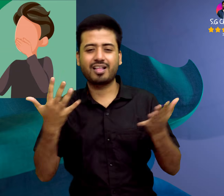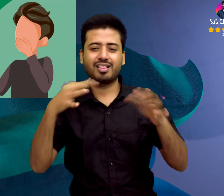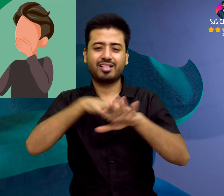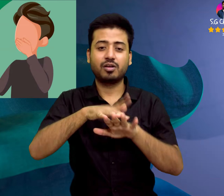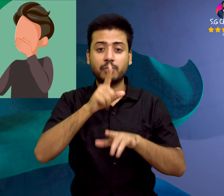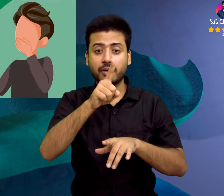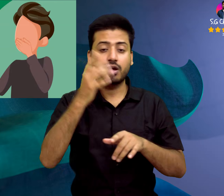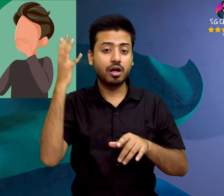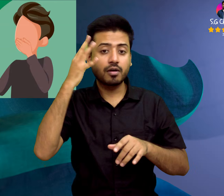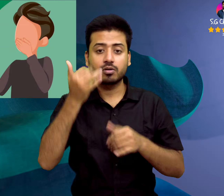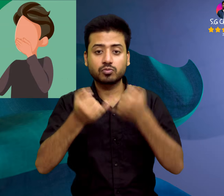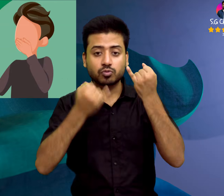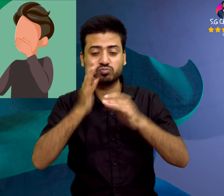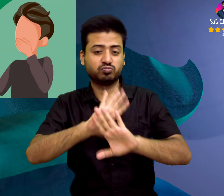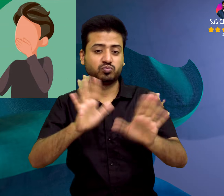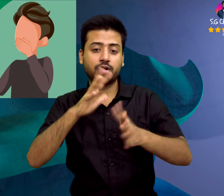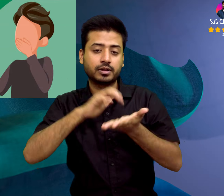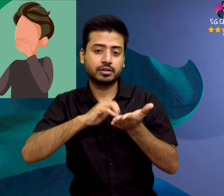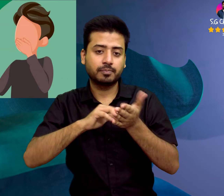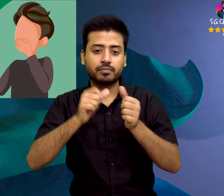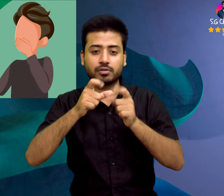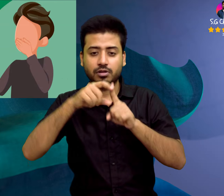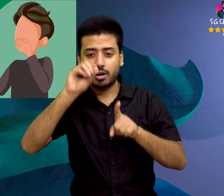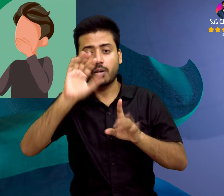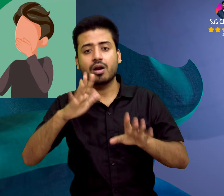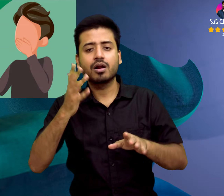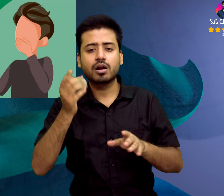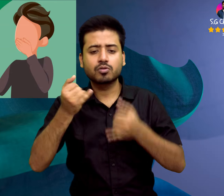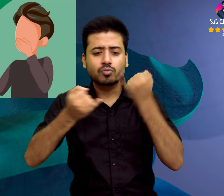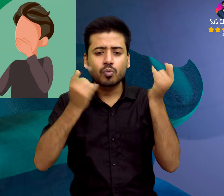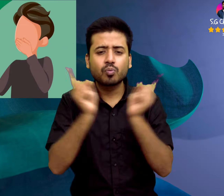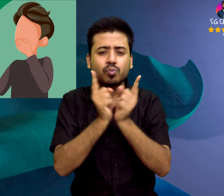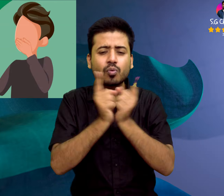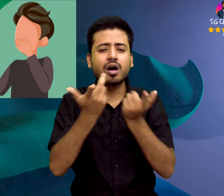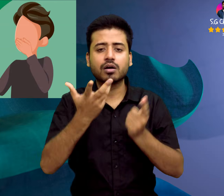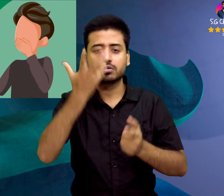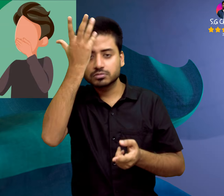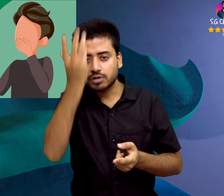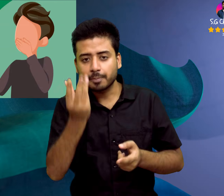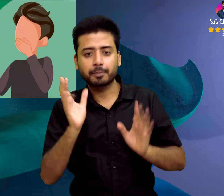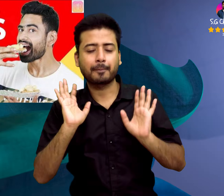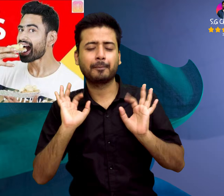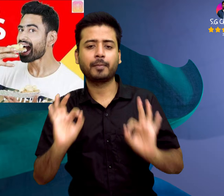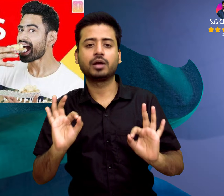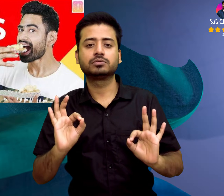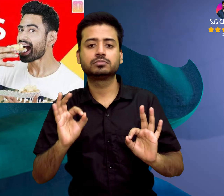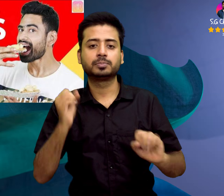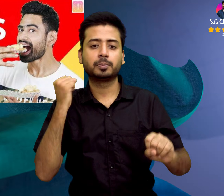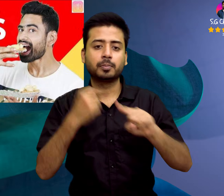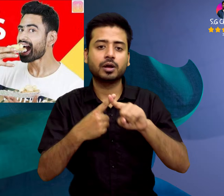signals in the stomach as solid food. The massive influx of simple sugars causes rapid hypoglycemia,